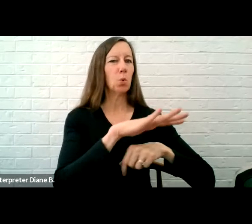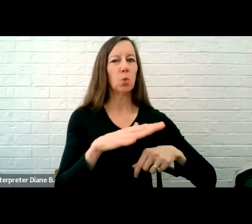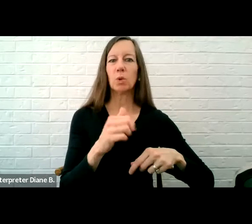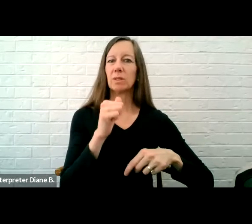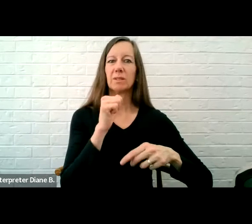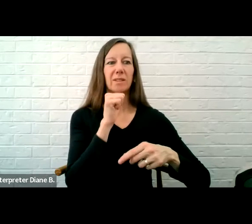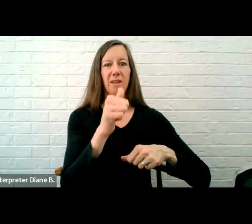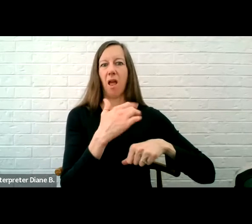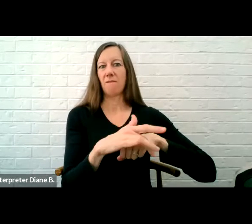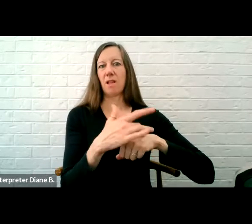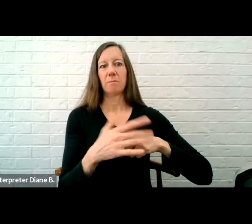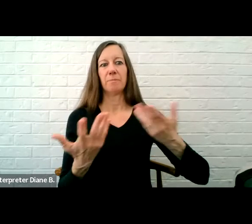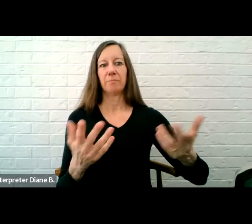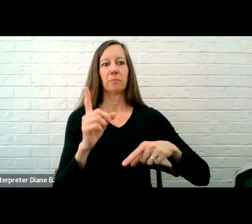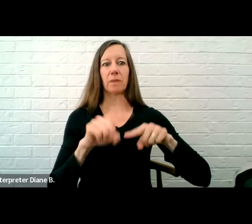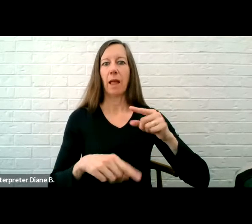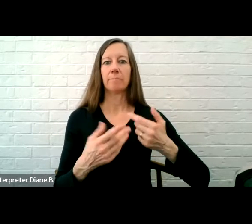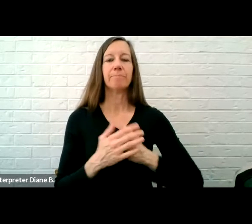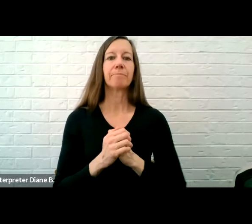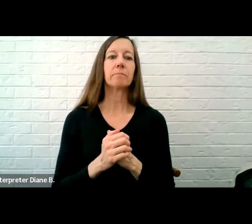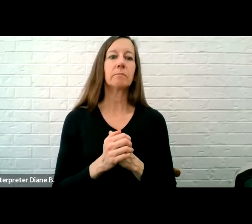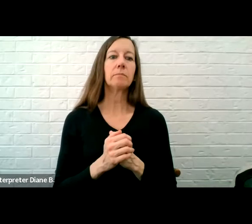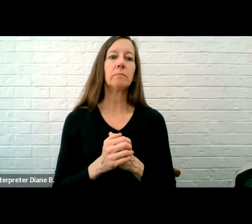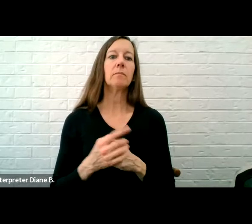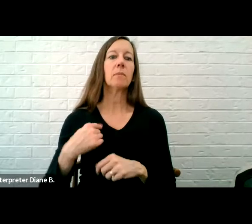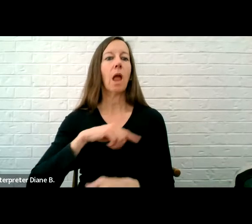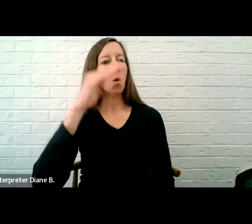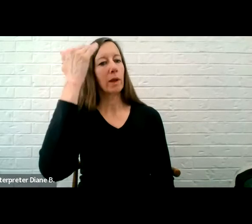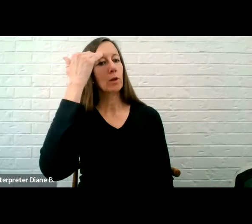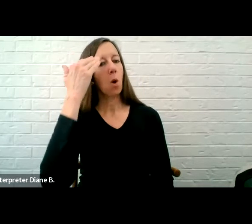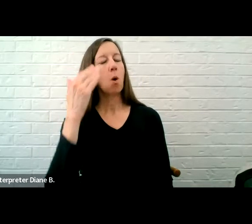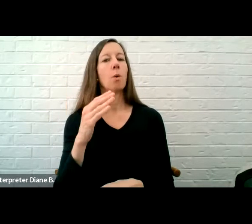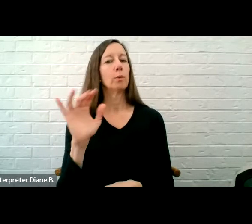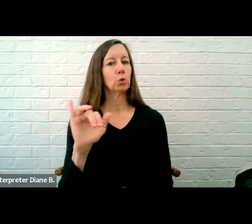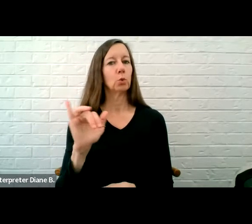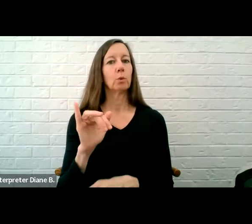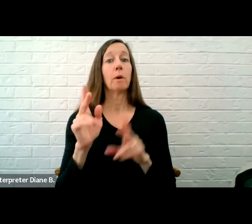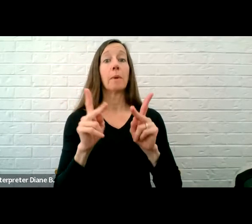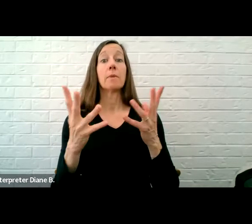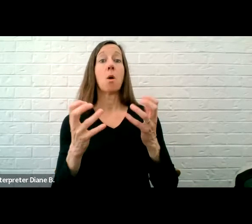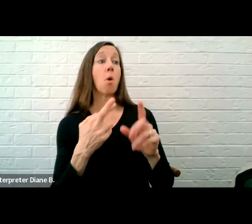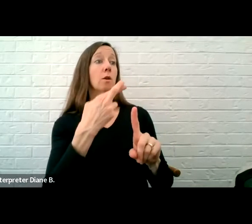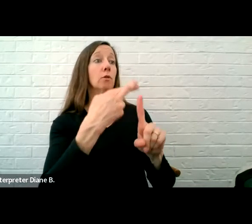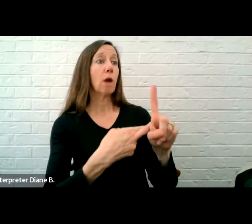We still know to that biases persist in rental practices, and so both the we know that